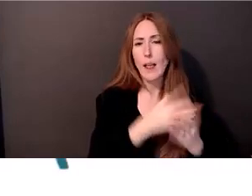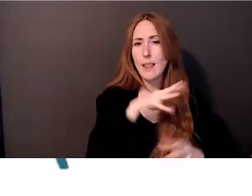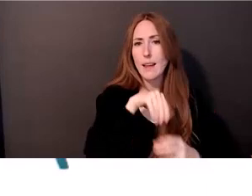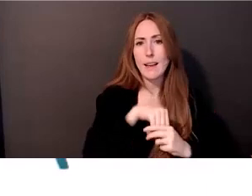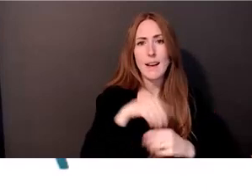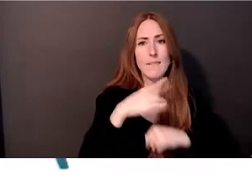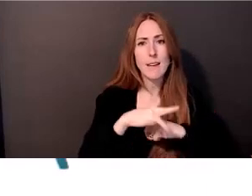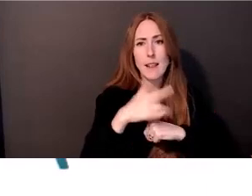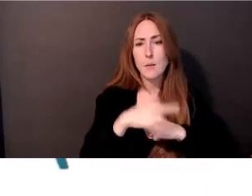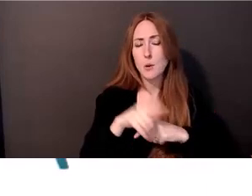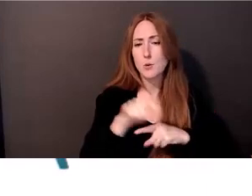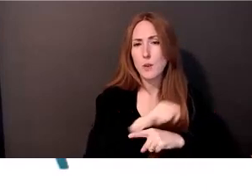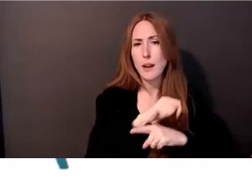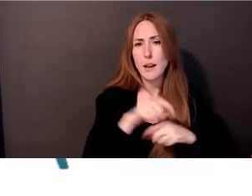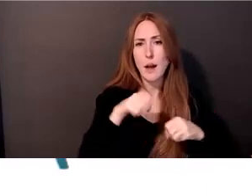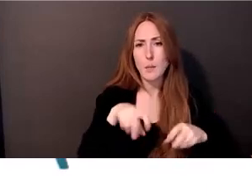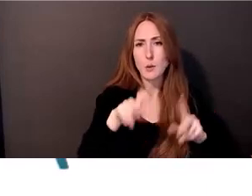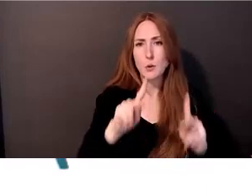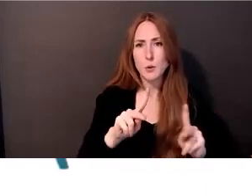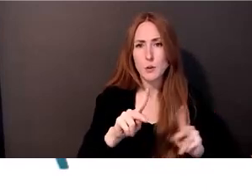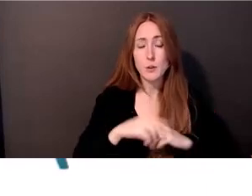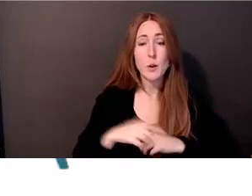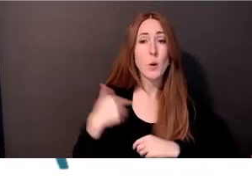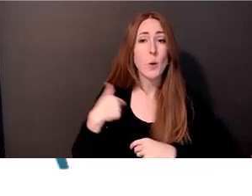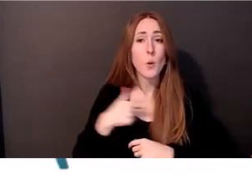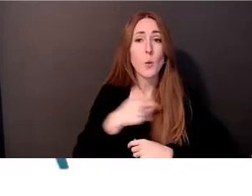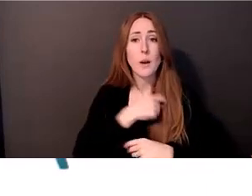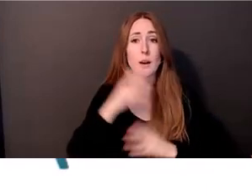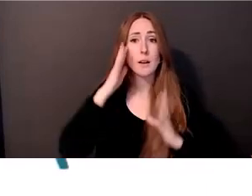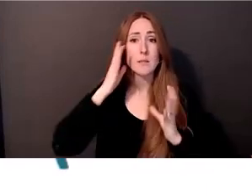So we can conclude that a comprehensive and accessible